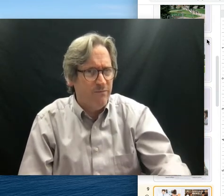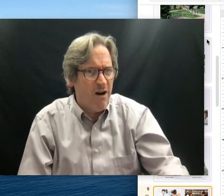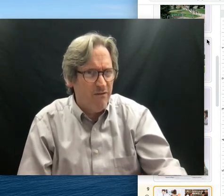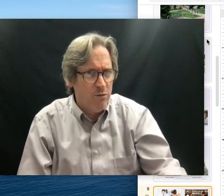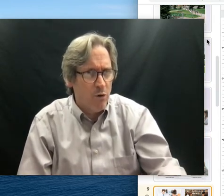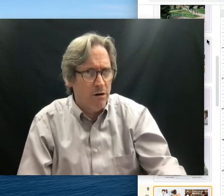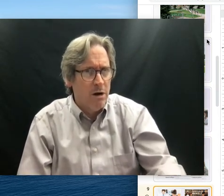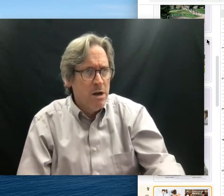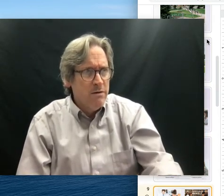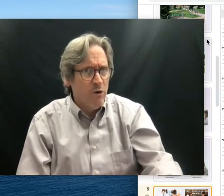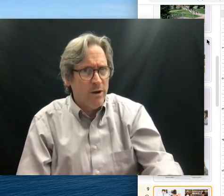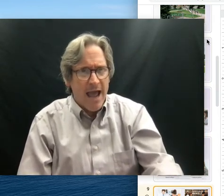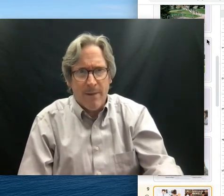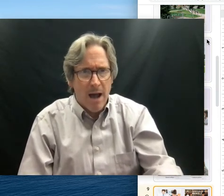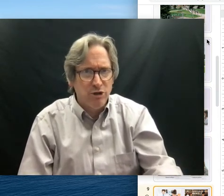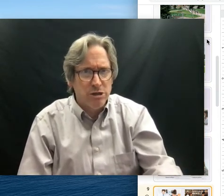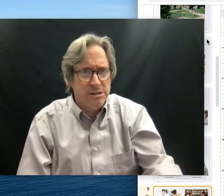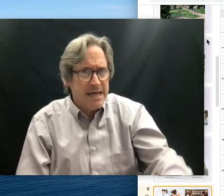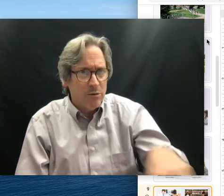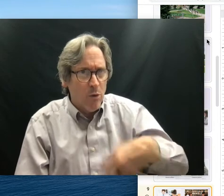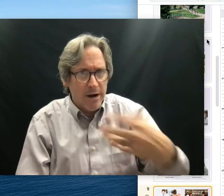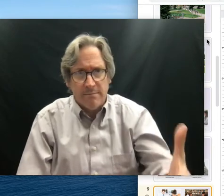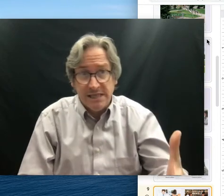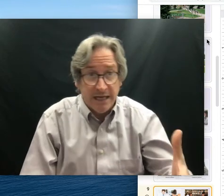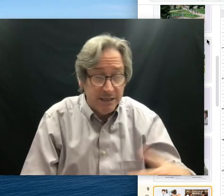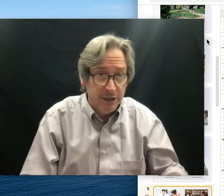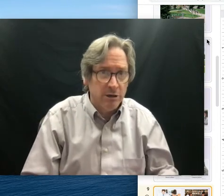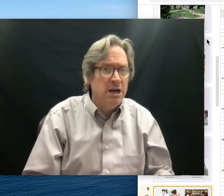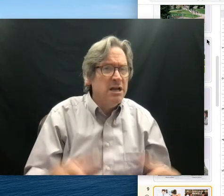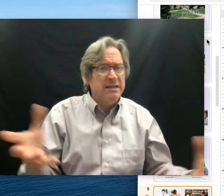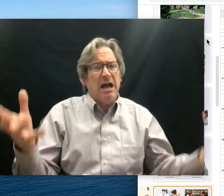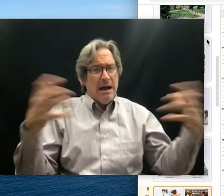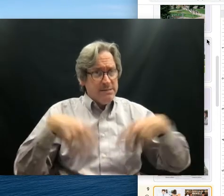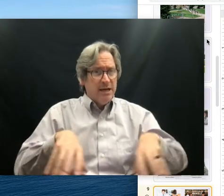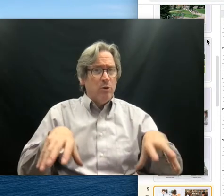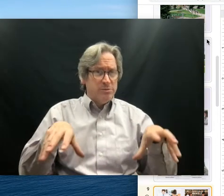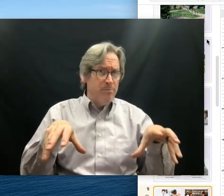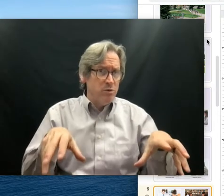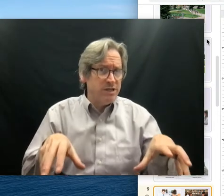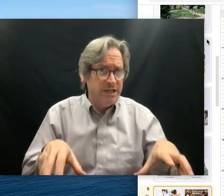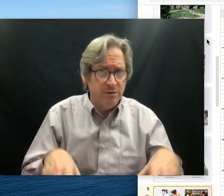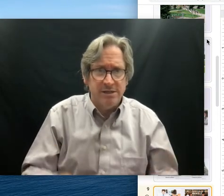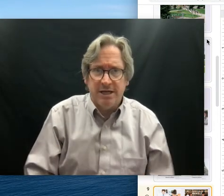a few more vocab options than what i'm saying in here i'm saying what's mostly used here